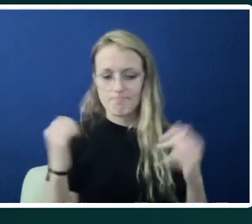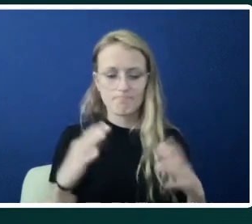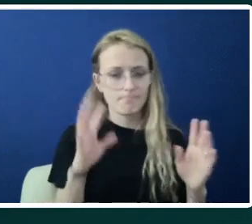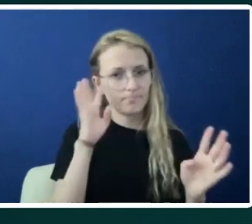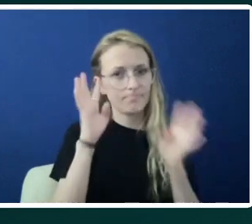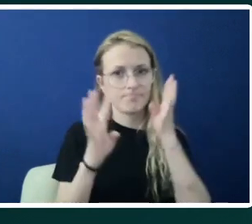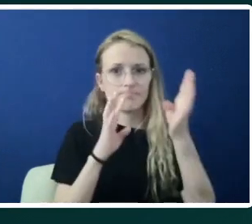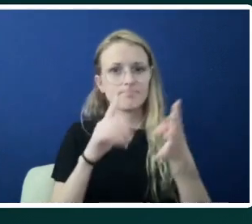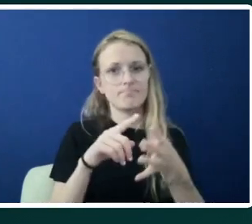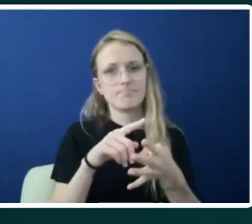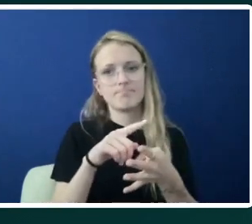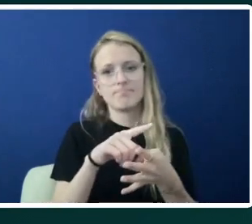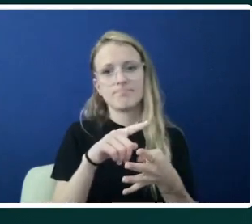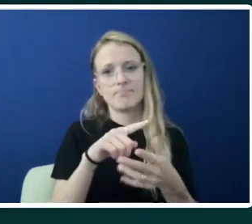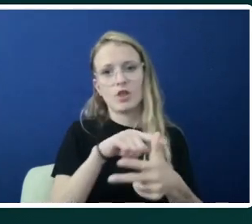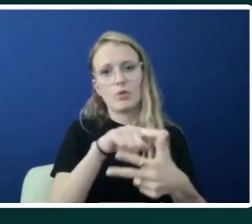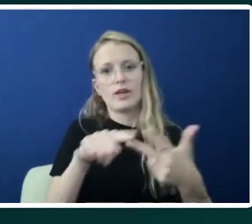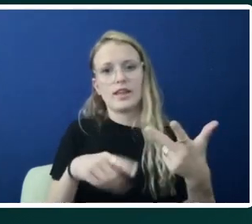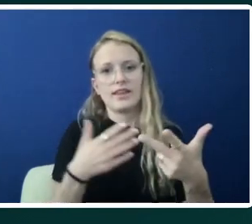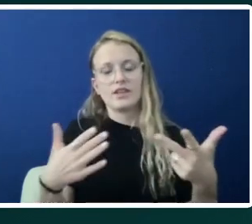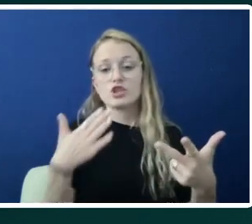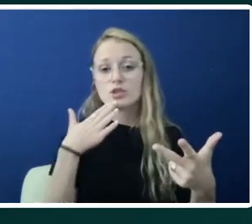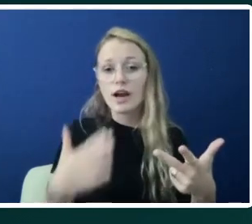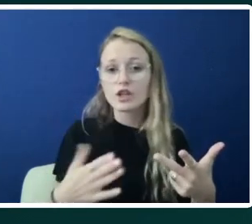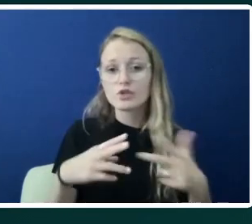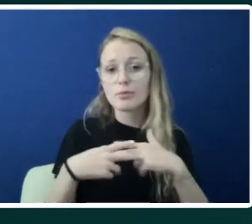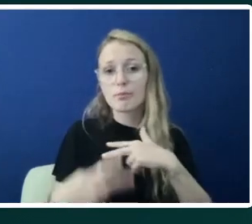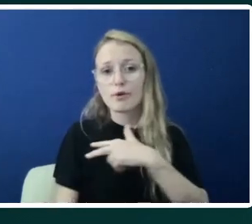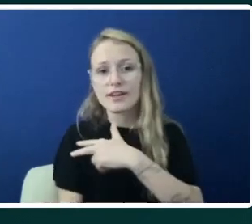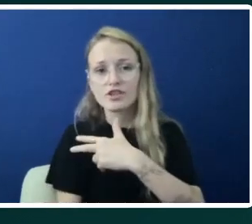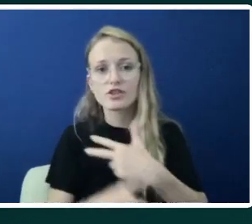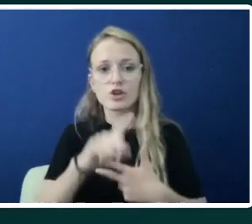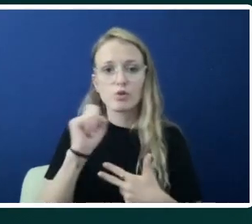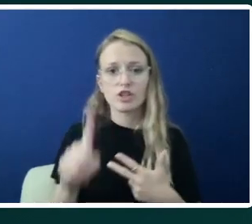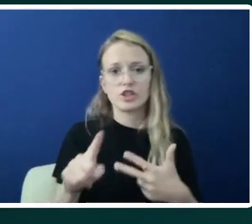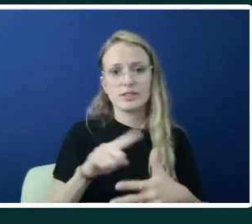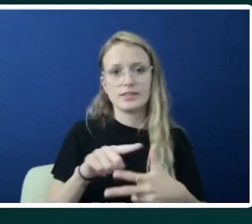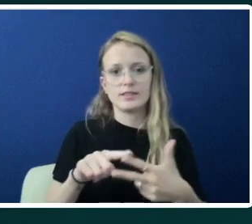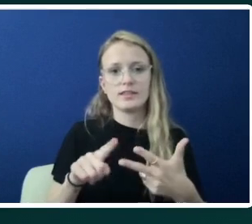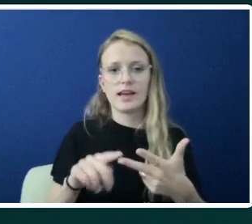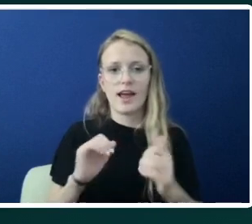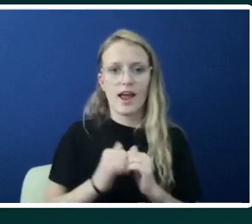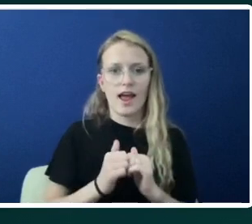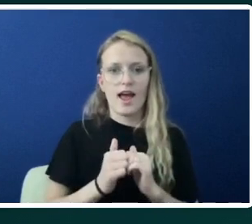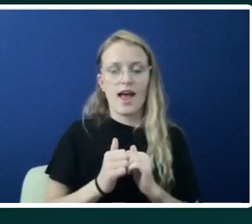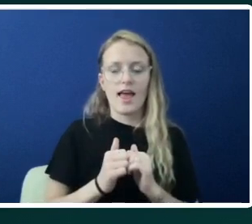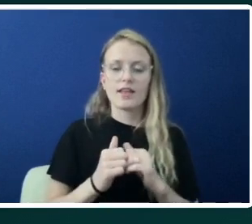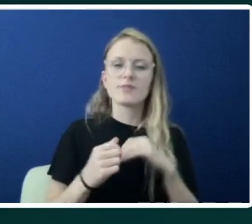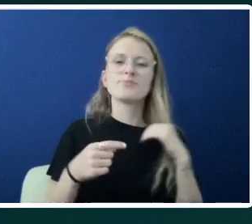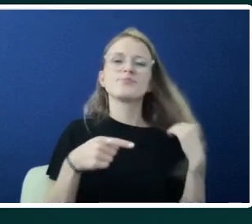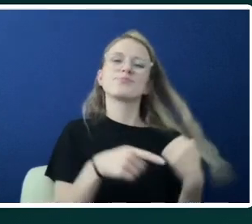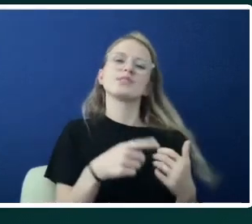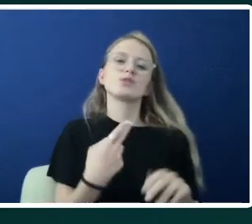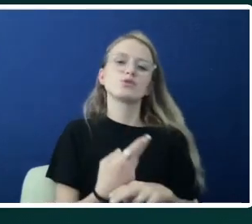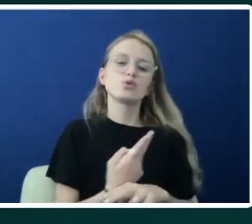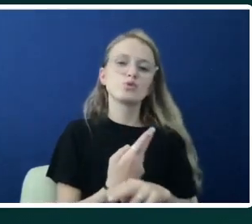the bridge, and the question of how we could help young people to figure out how to talk to each other when they saw another student's post.